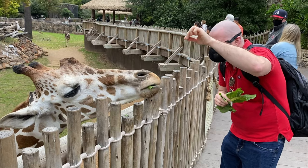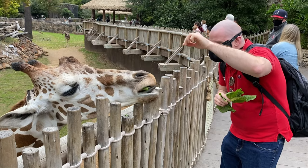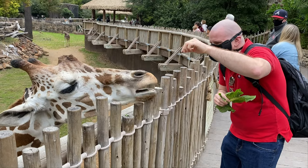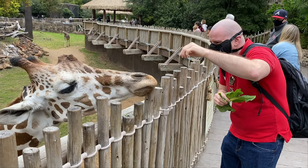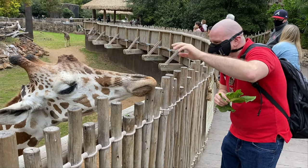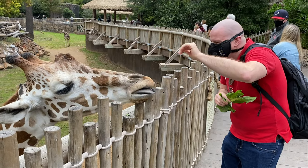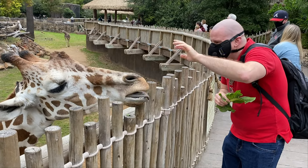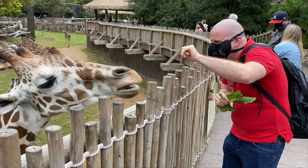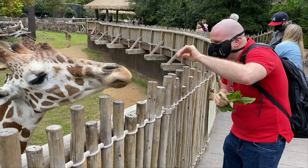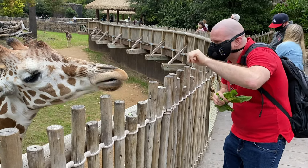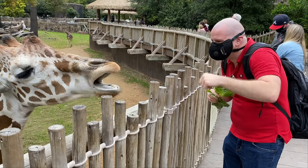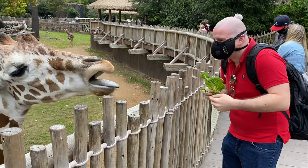Hi!